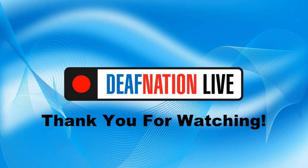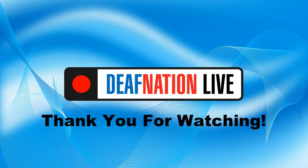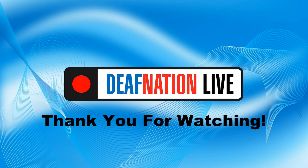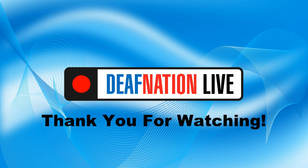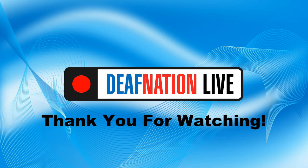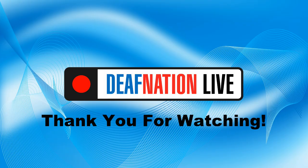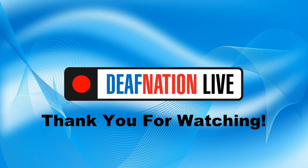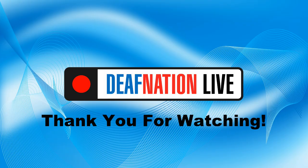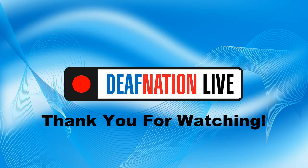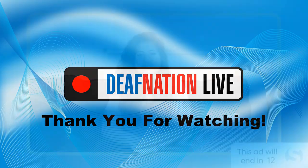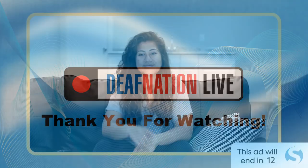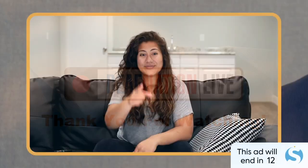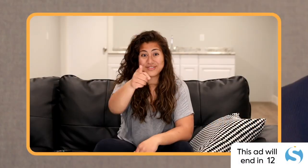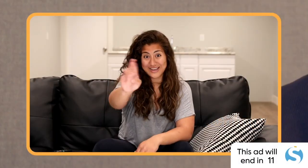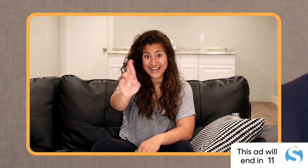you